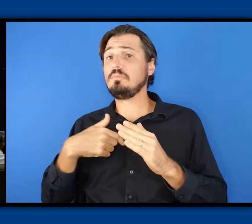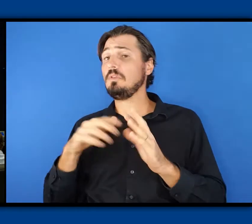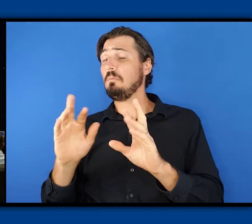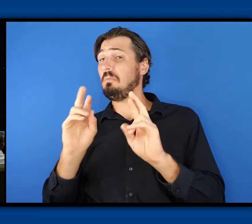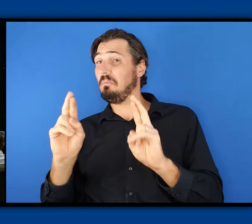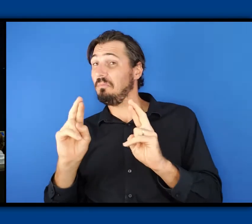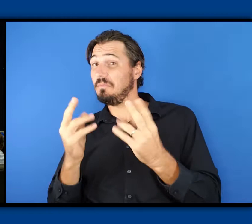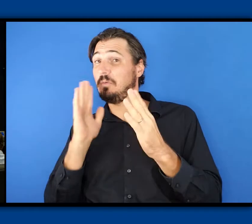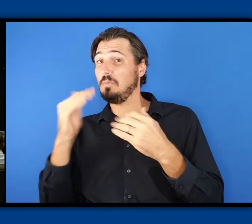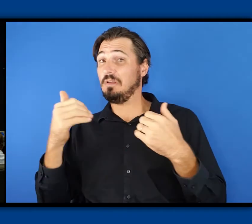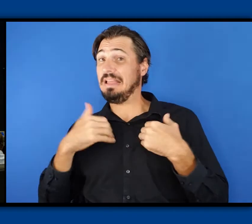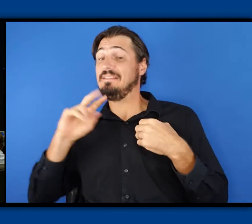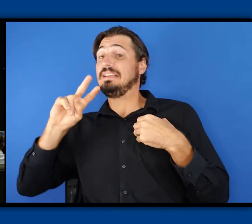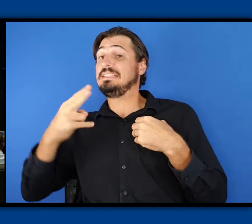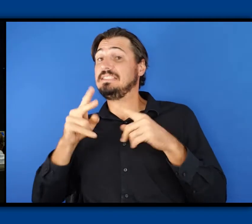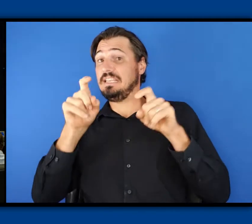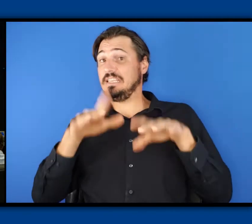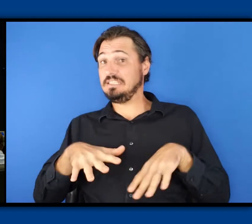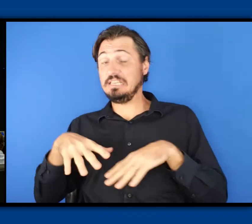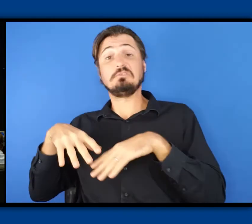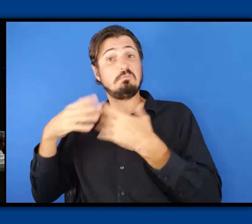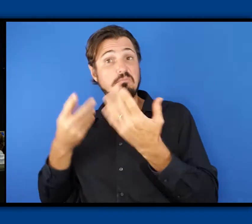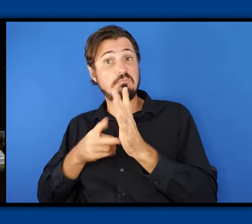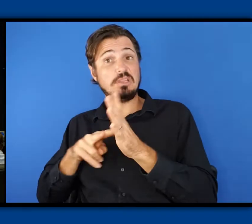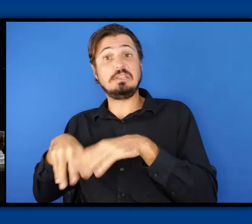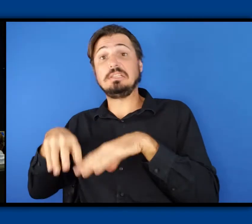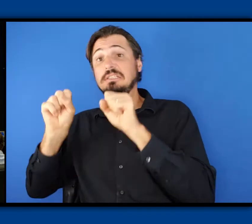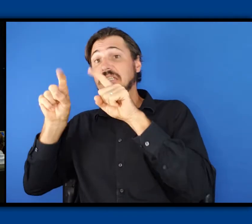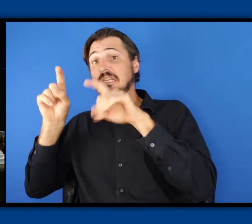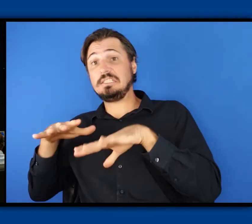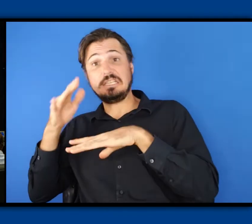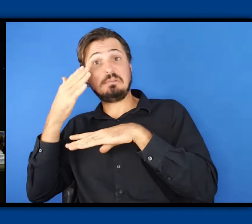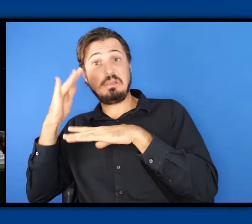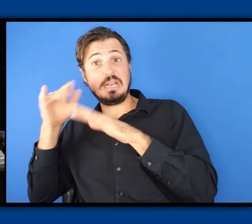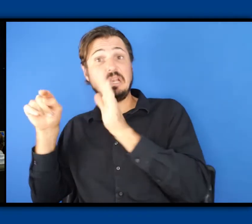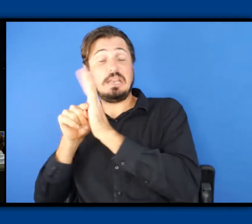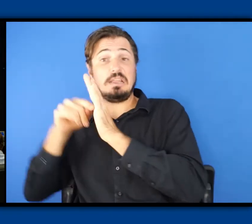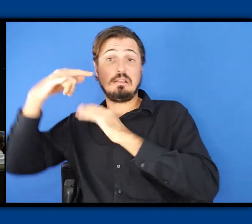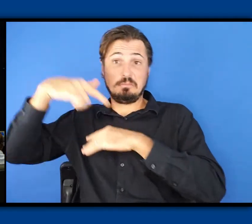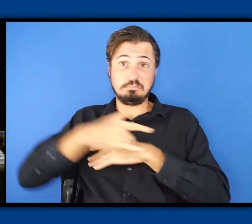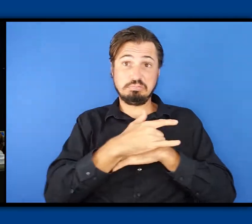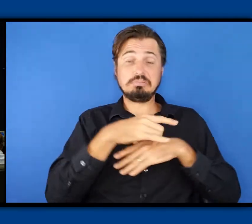program so that we can continue to welcome travelers in a way that keeps our residents safe.